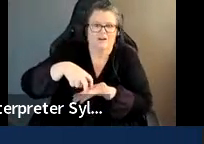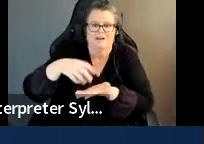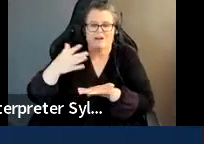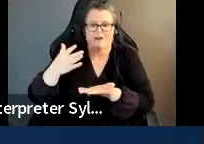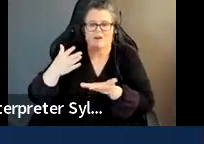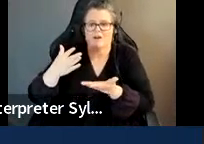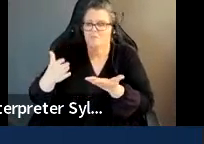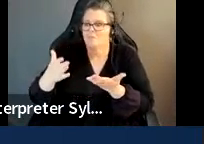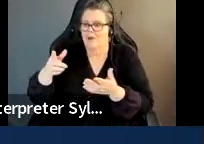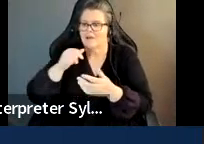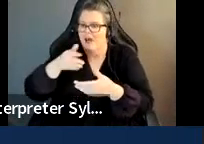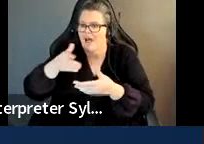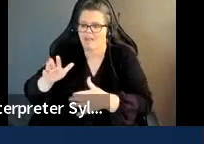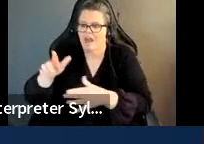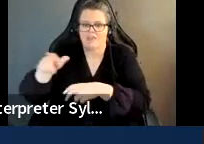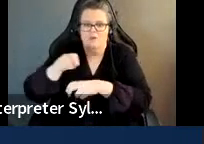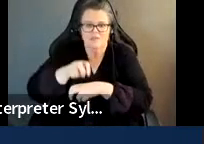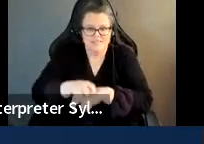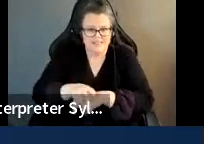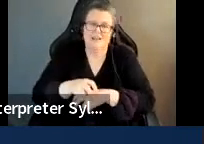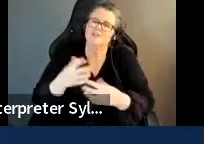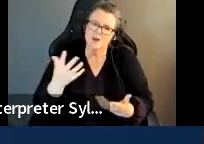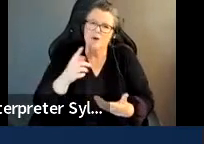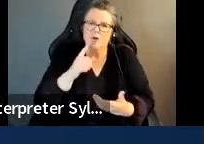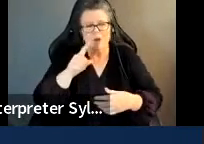So we need to think about everyone and all options.